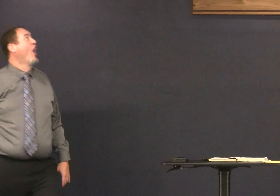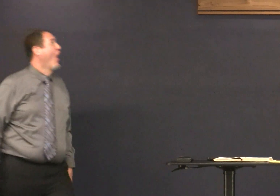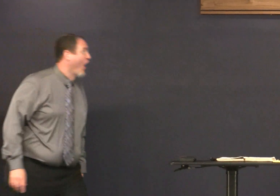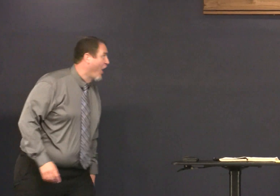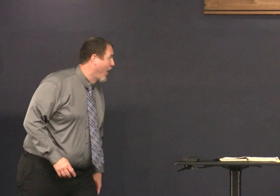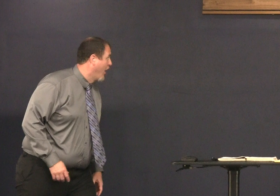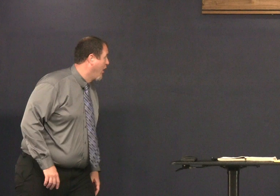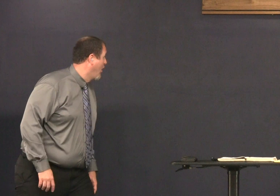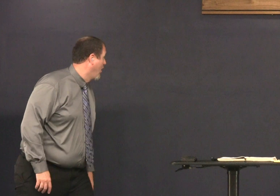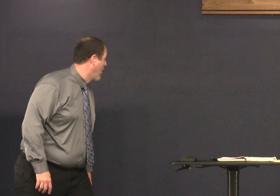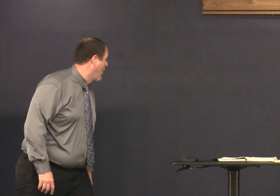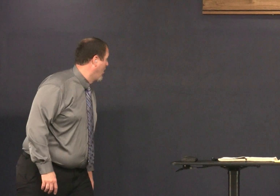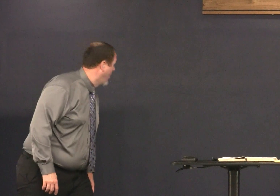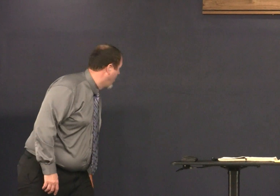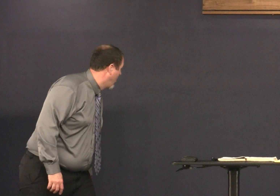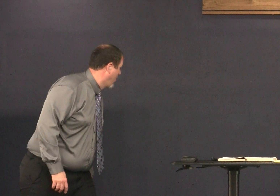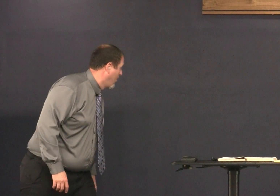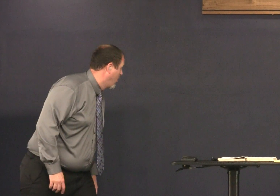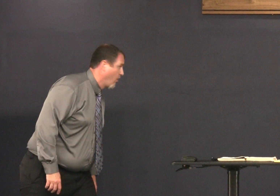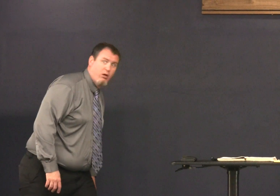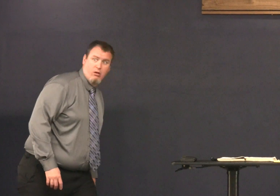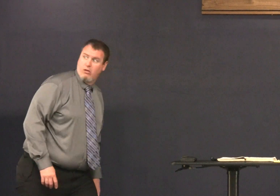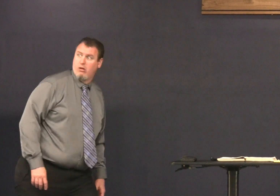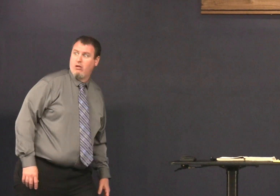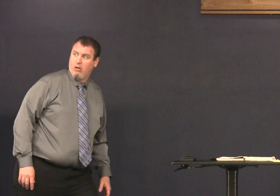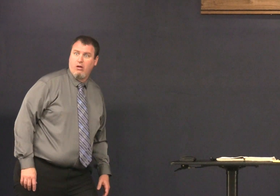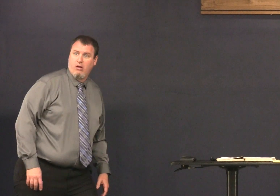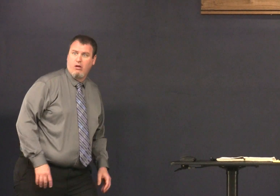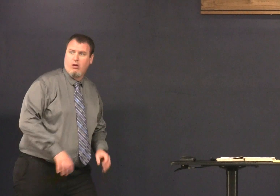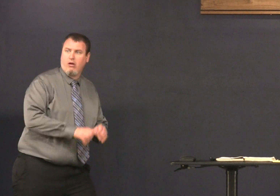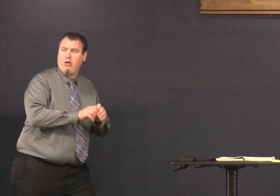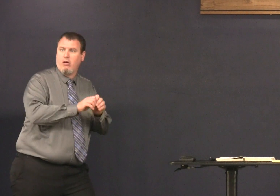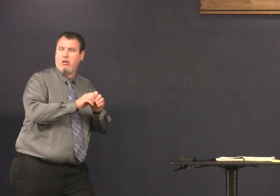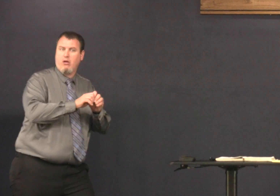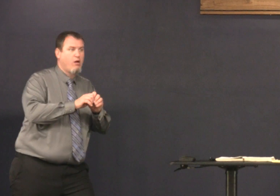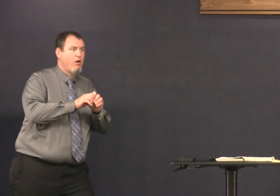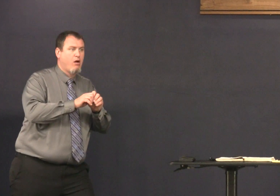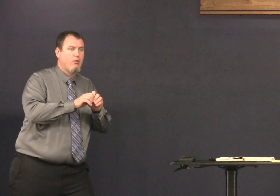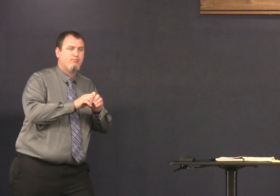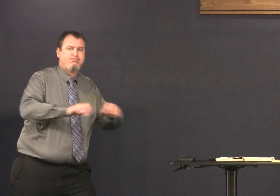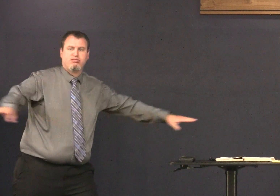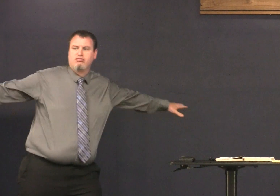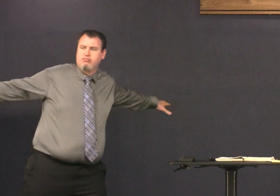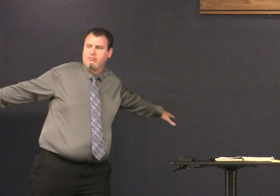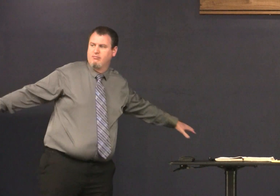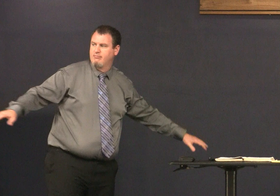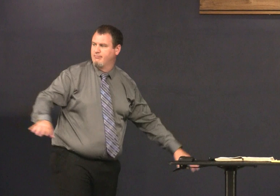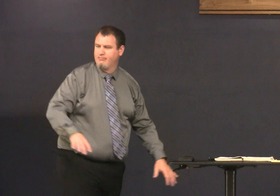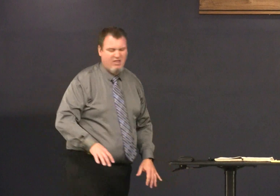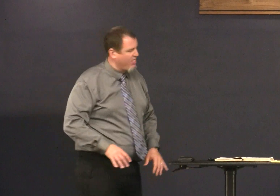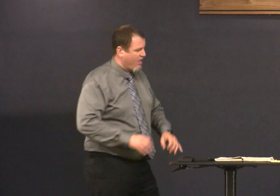the disciples came up and saw Jesus being arrested and they took off